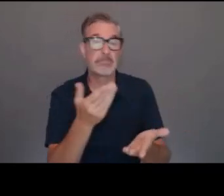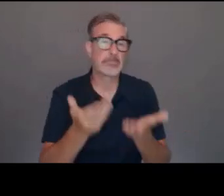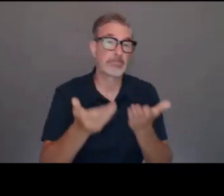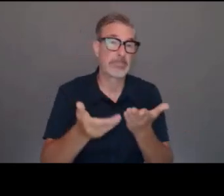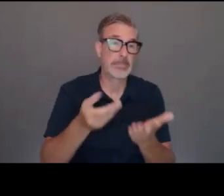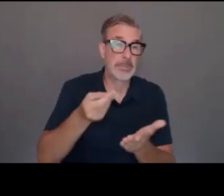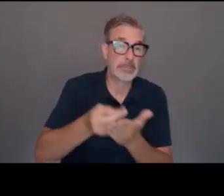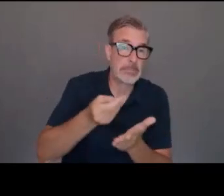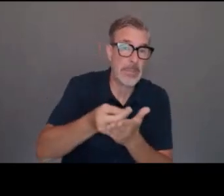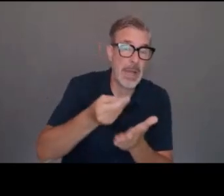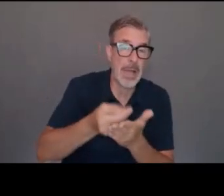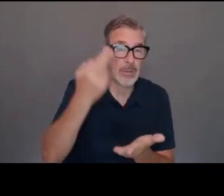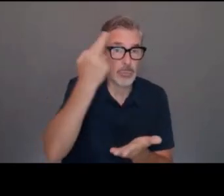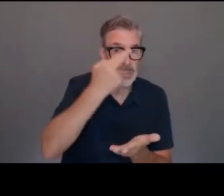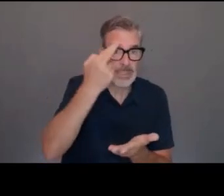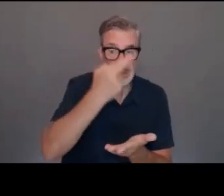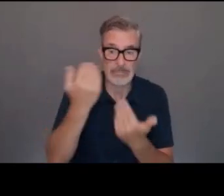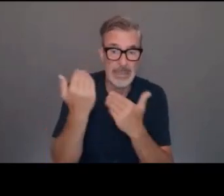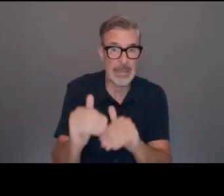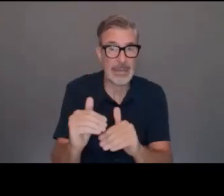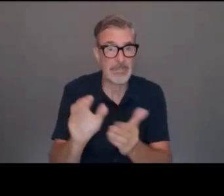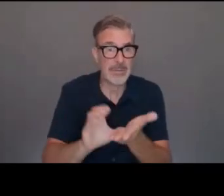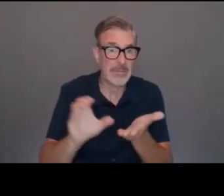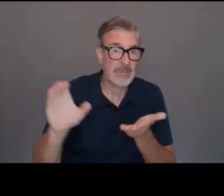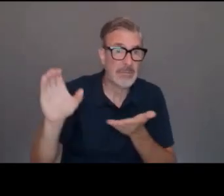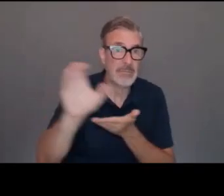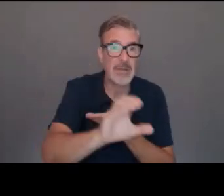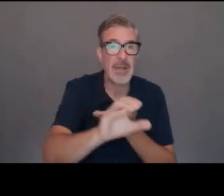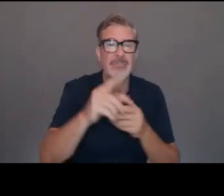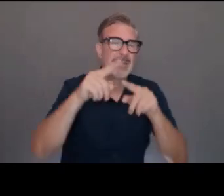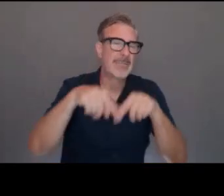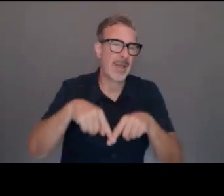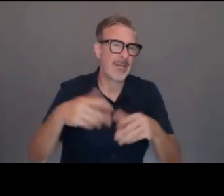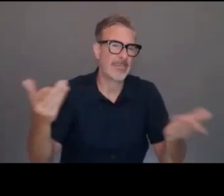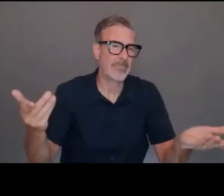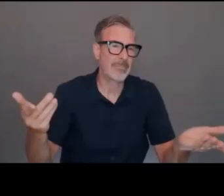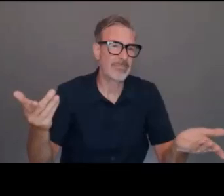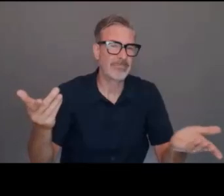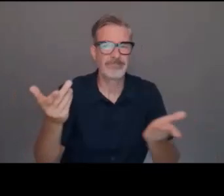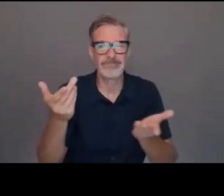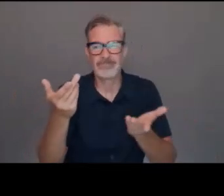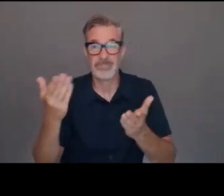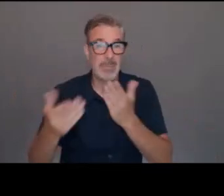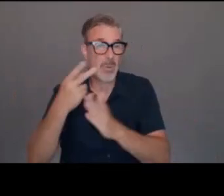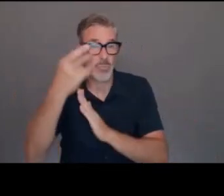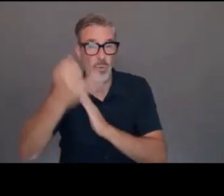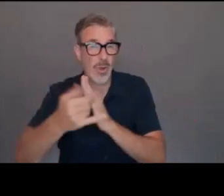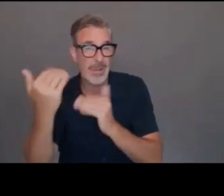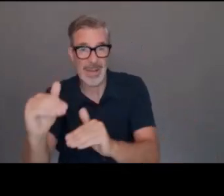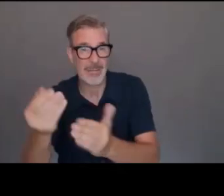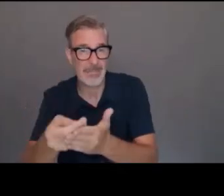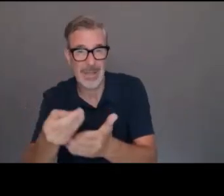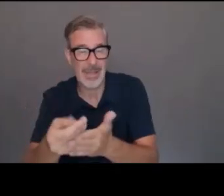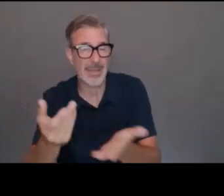program at a given moment in time. So, it's often not a question of having done something